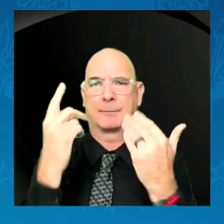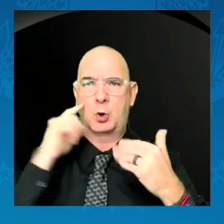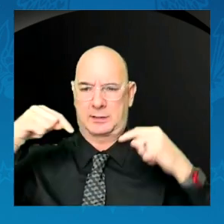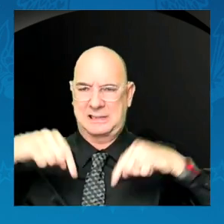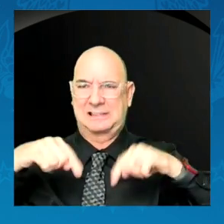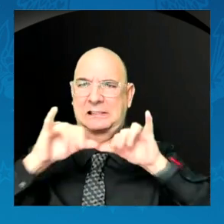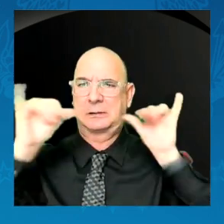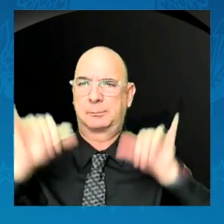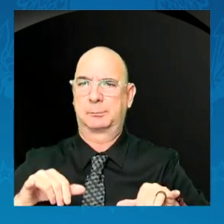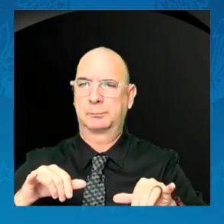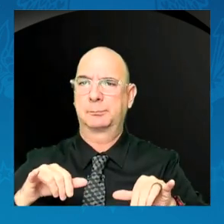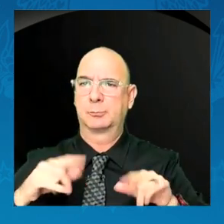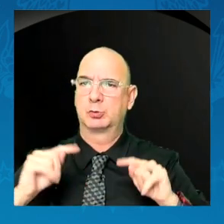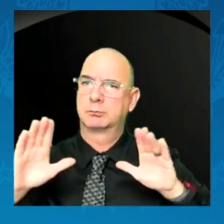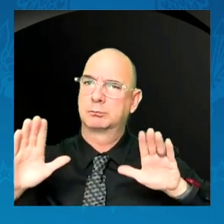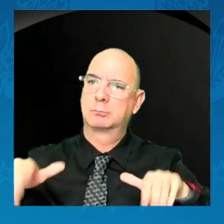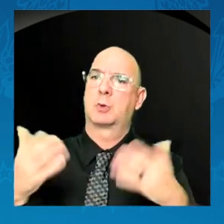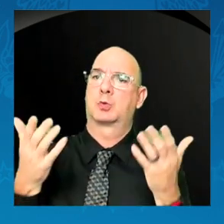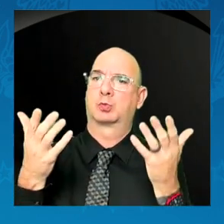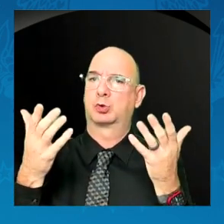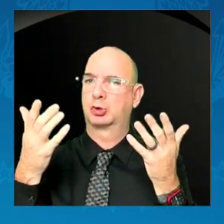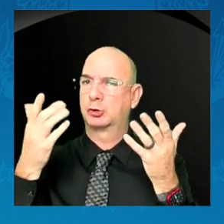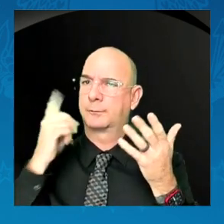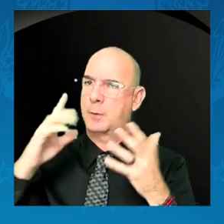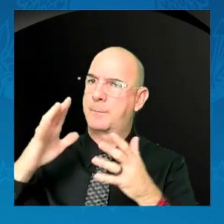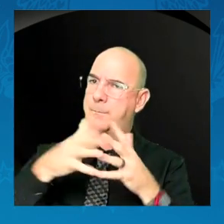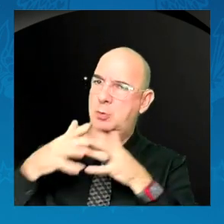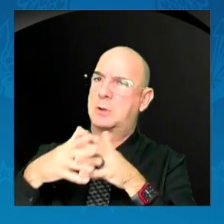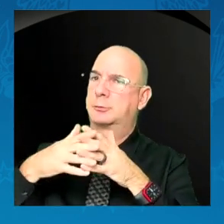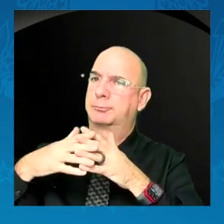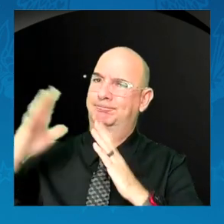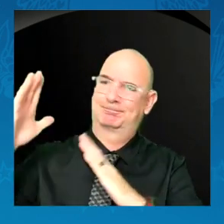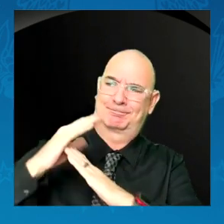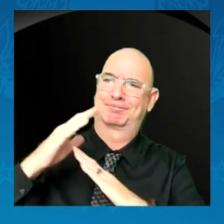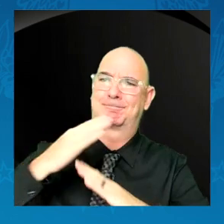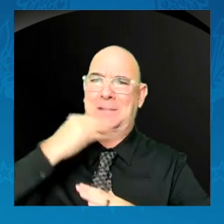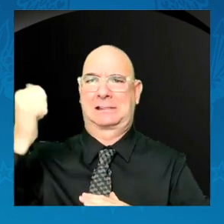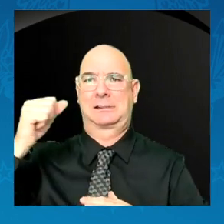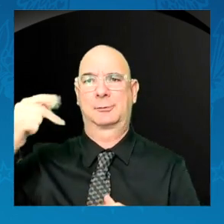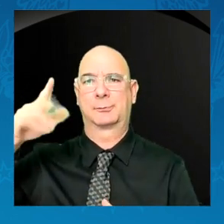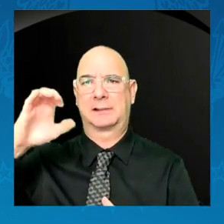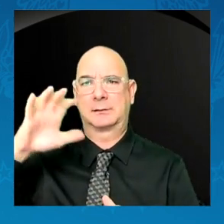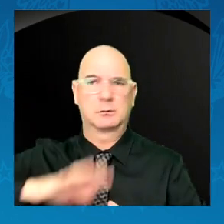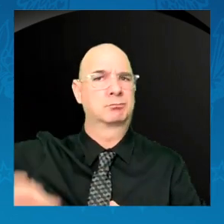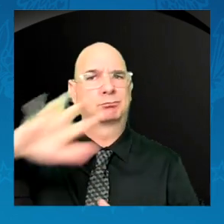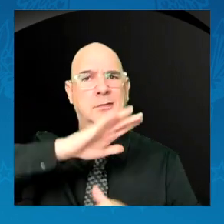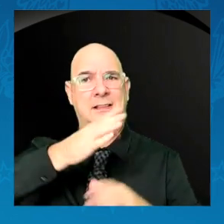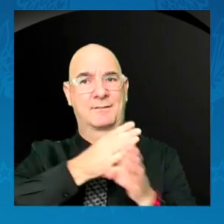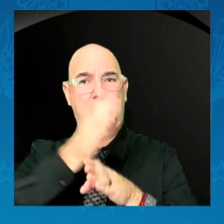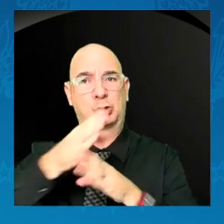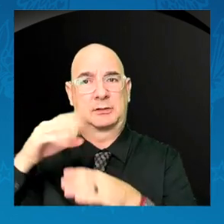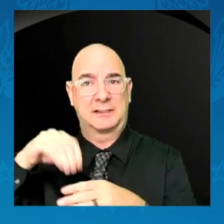The subcommittee received input from across the field of education and training with special focus on underserved communities.